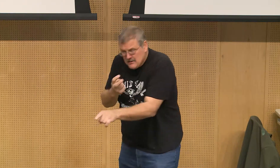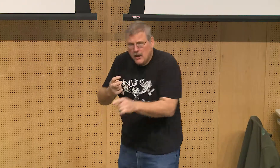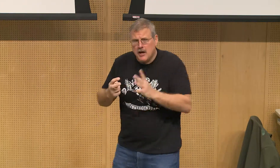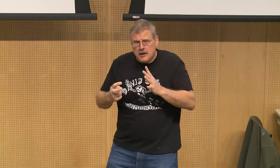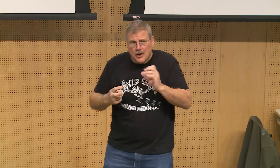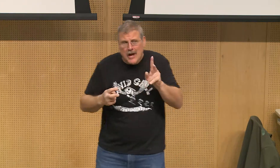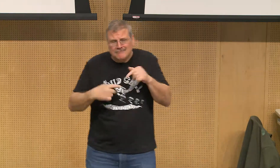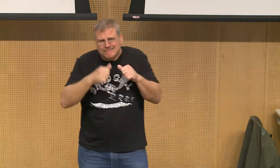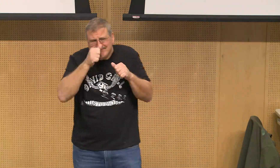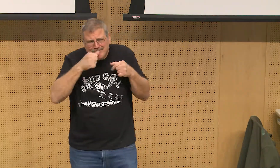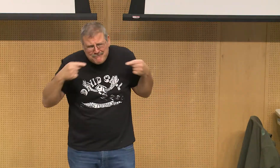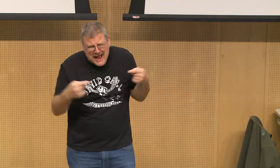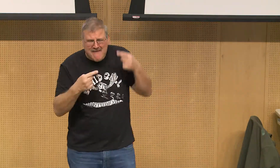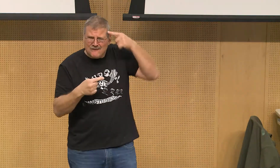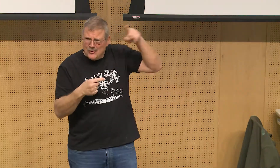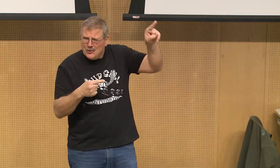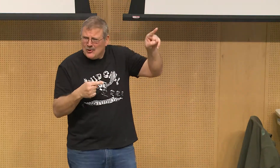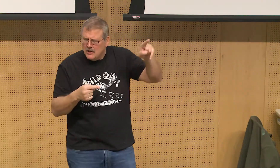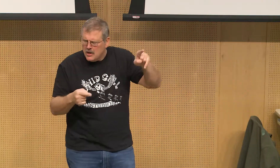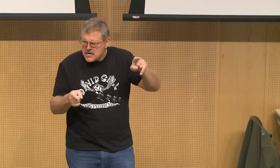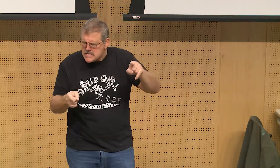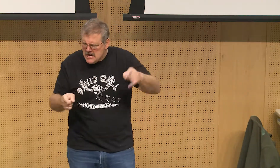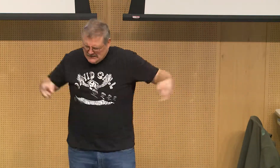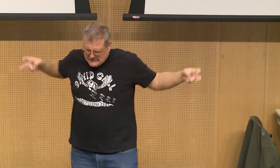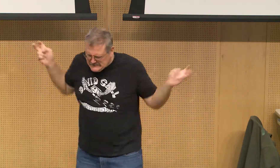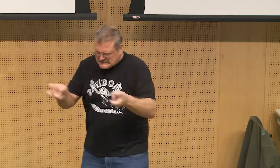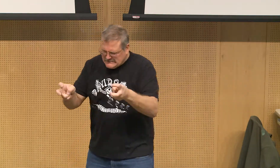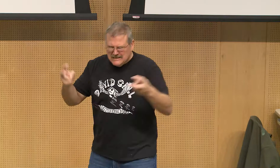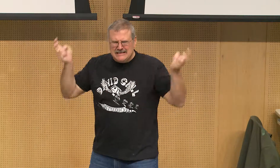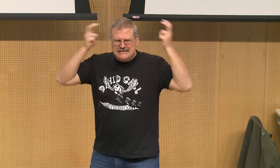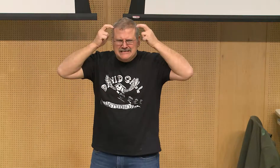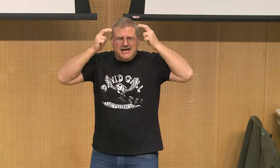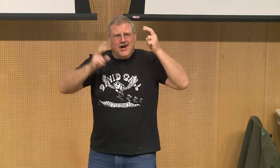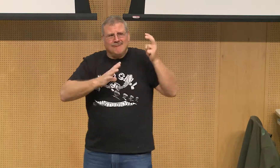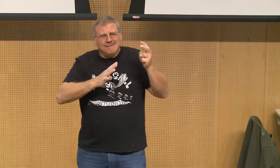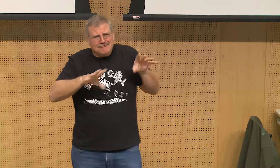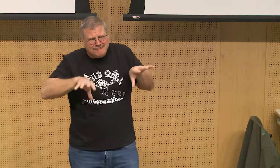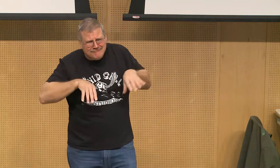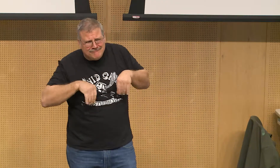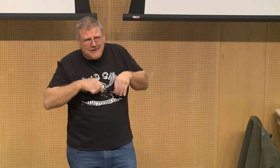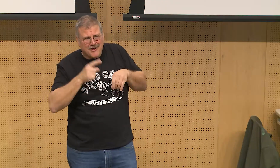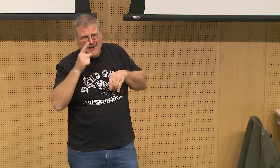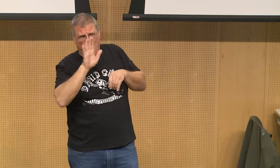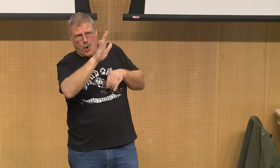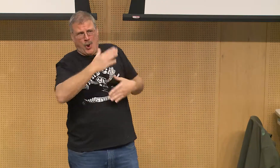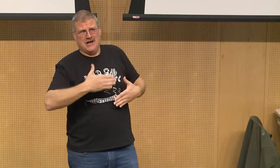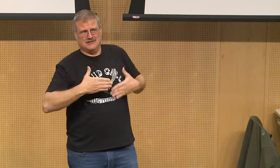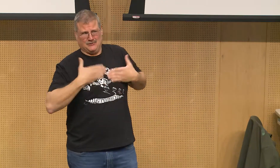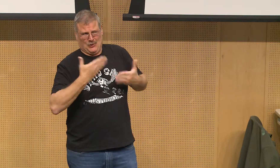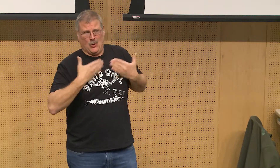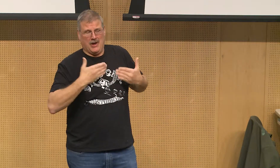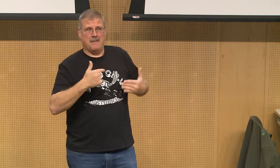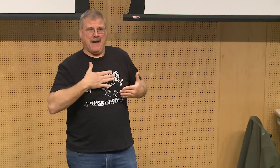and knowing that it's painful, so it's, you know, putting those electrodes on your head,